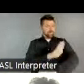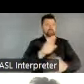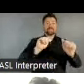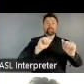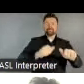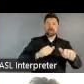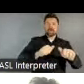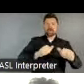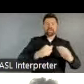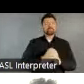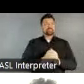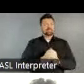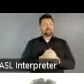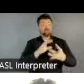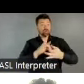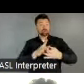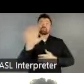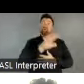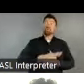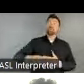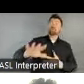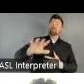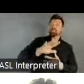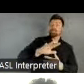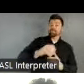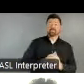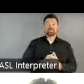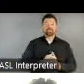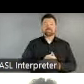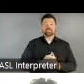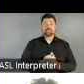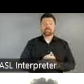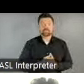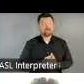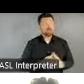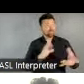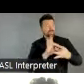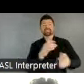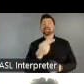geographies. We've increased our connections to historically Black colleges and universities,